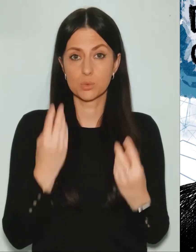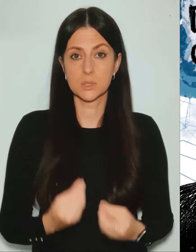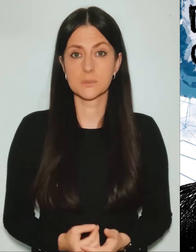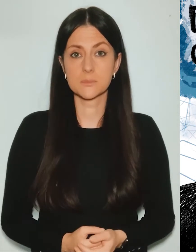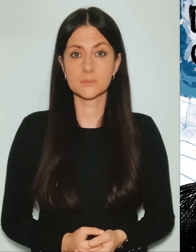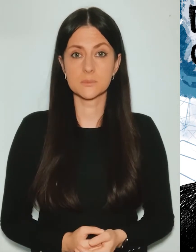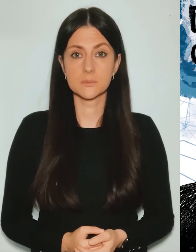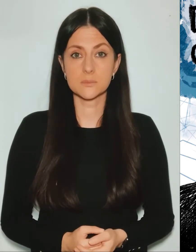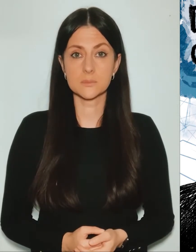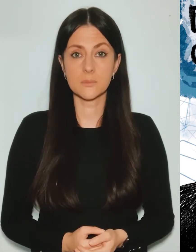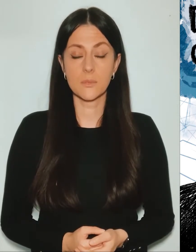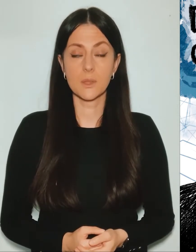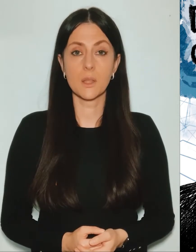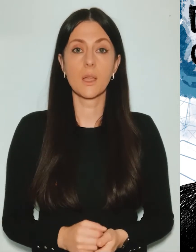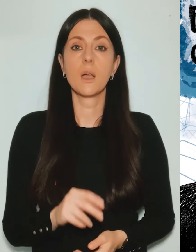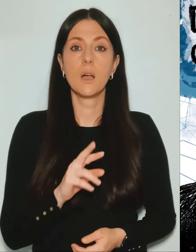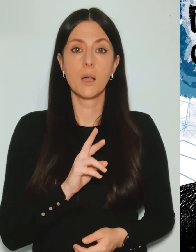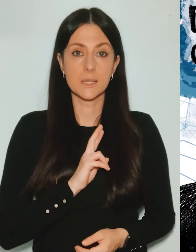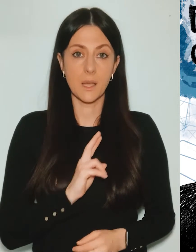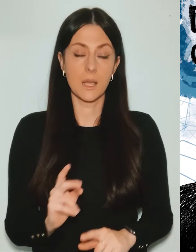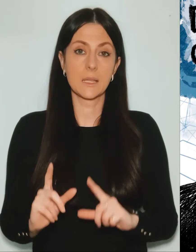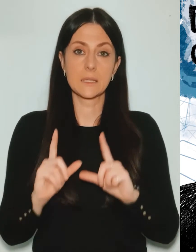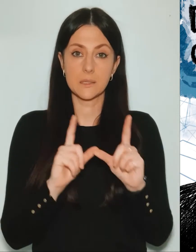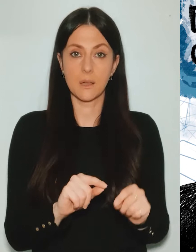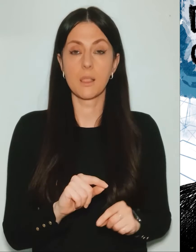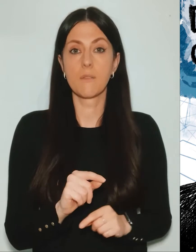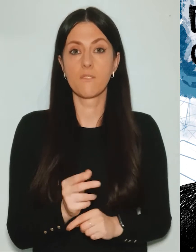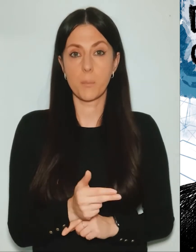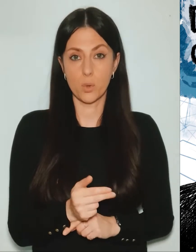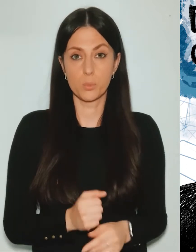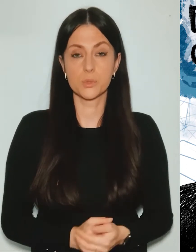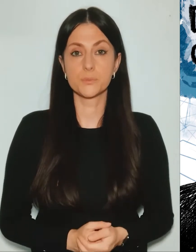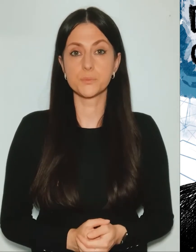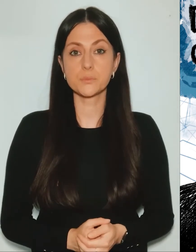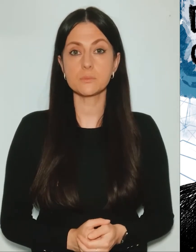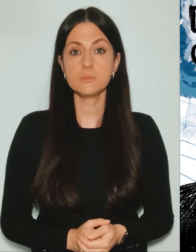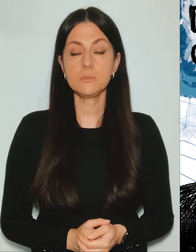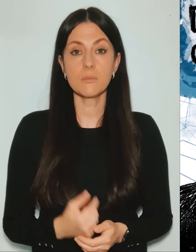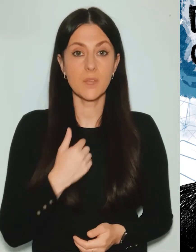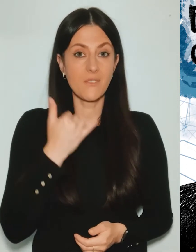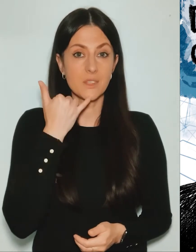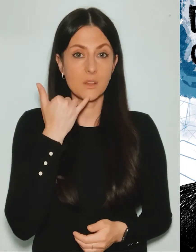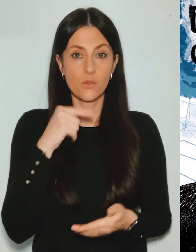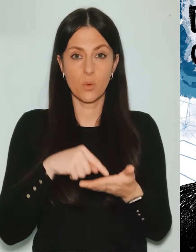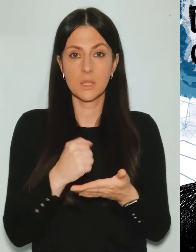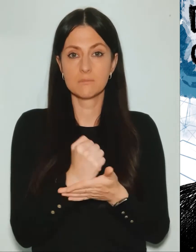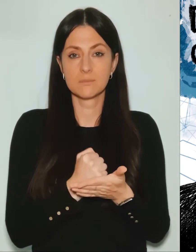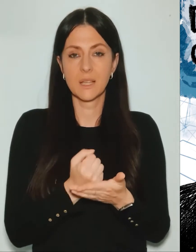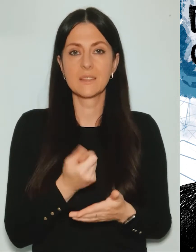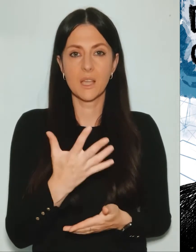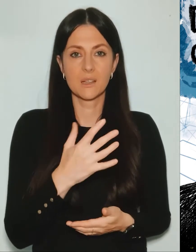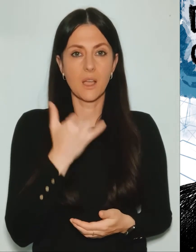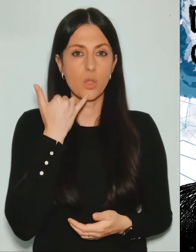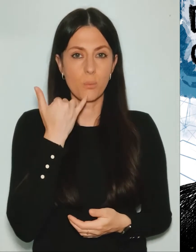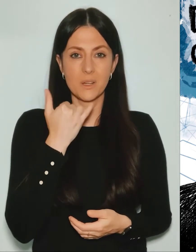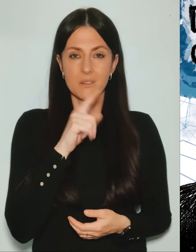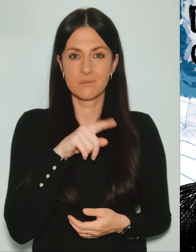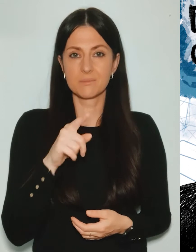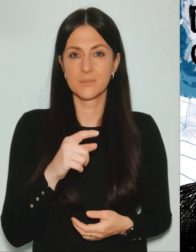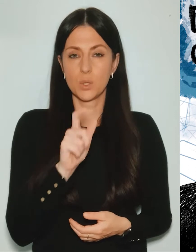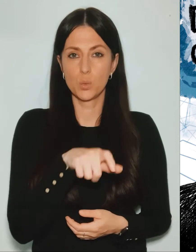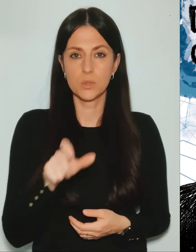I was going to Mariupol, I saved a few numbers of people in my phone, which could have a place in the car,